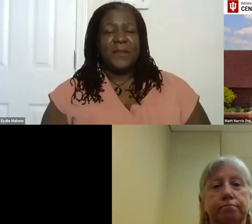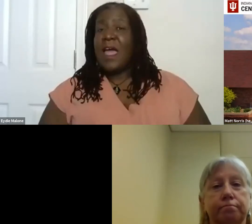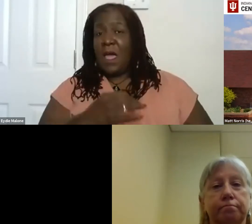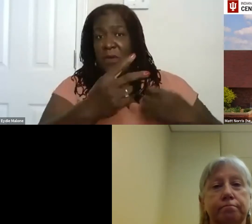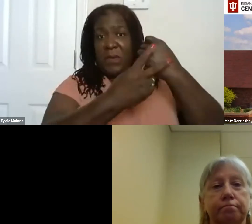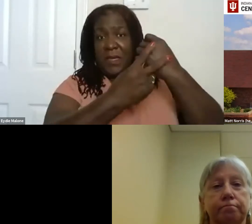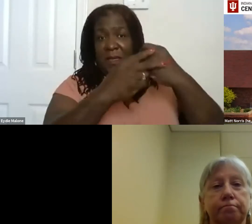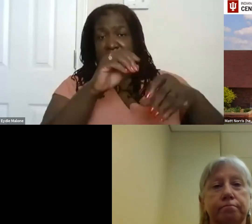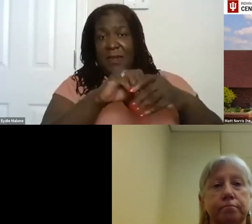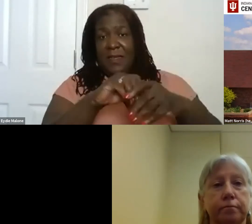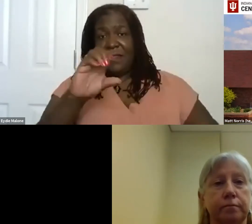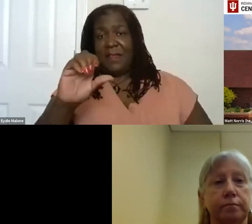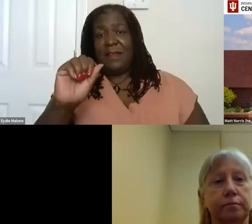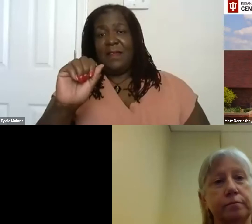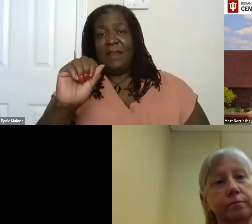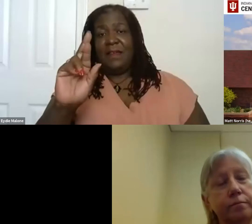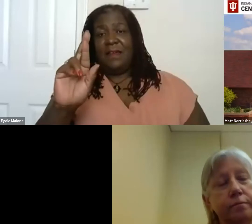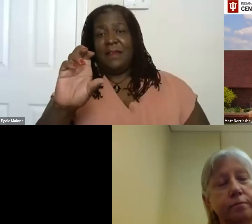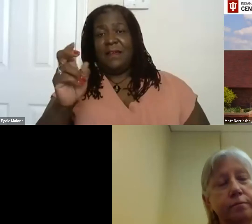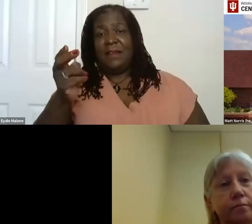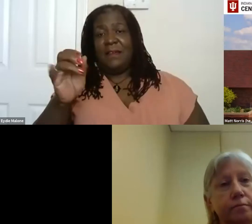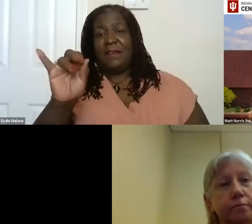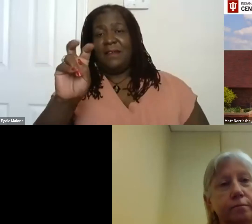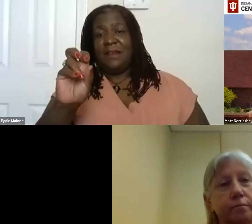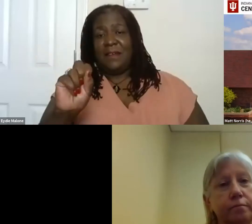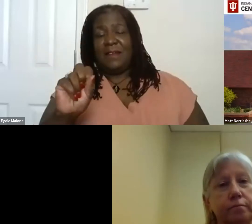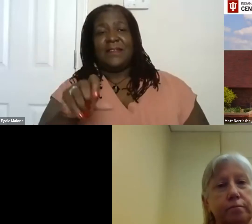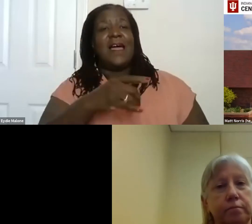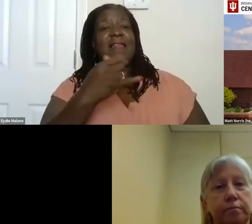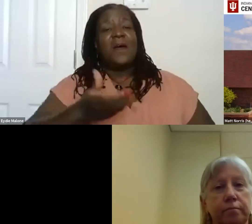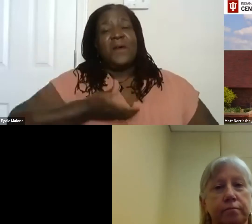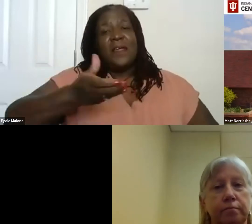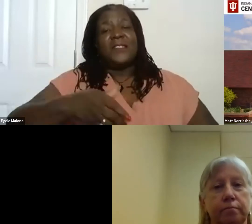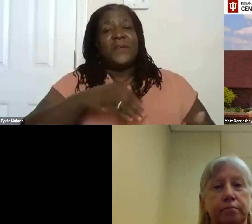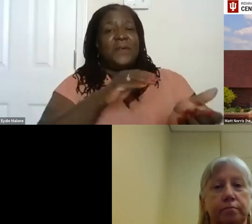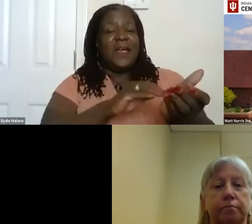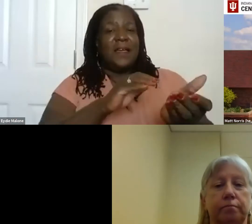And now I would like to introduce Dr. Mary Ciccarelli. We'd like to welcome her. We're